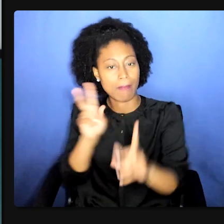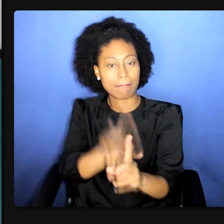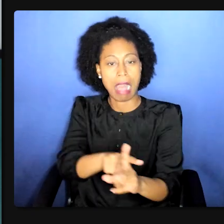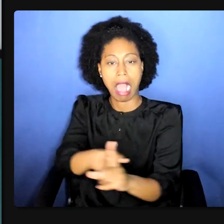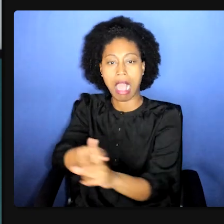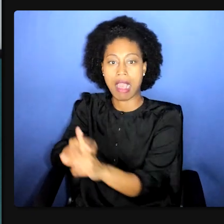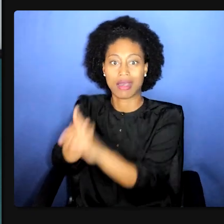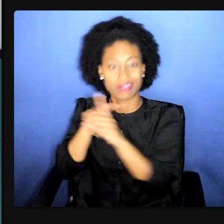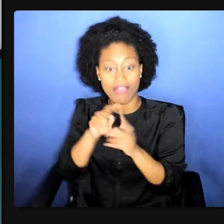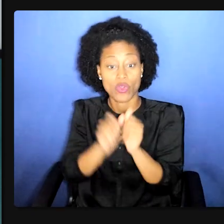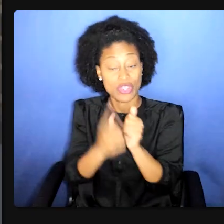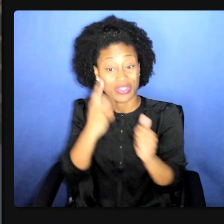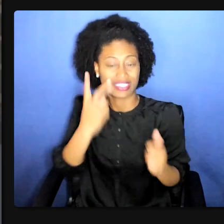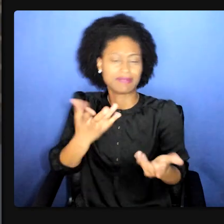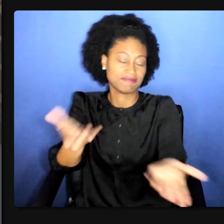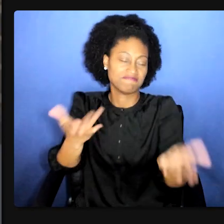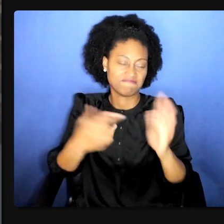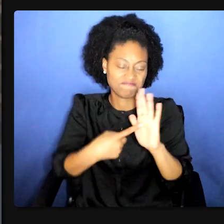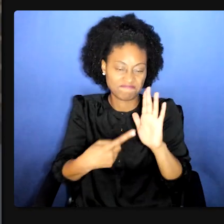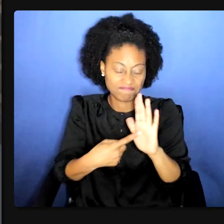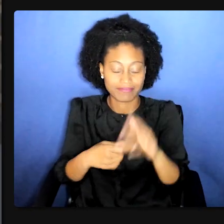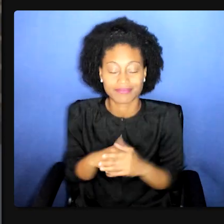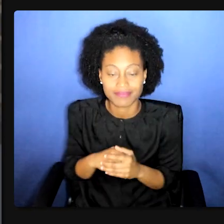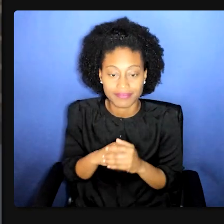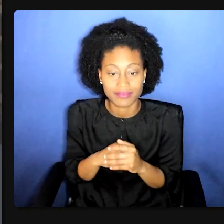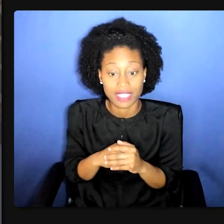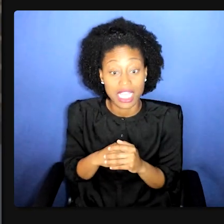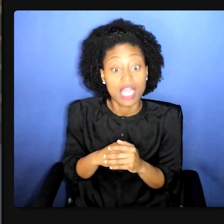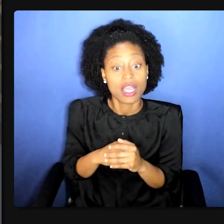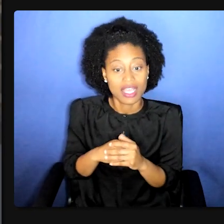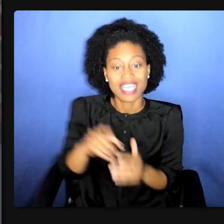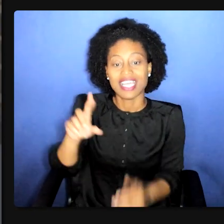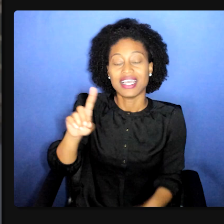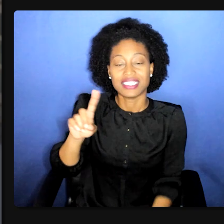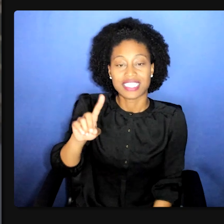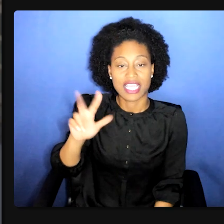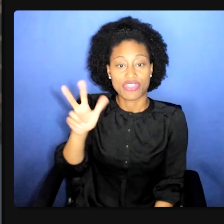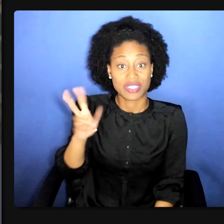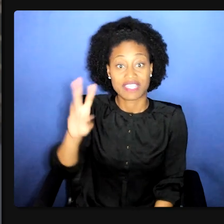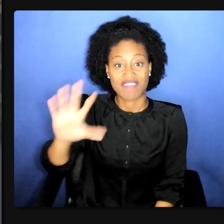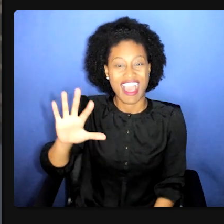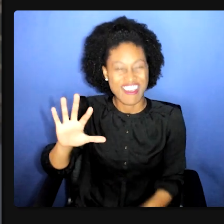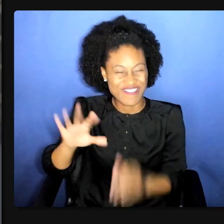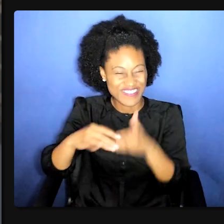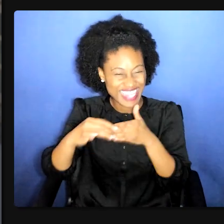and so everybody can benefit and you can see here um there's this is uh d365 guides which really